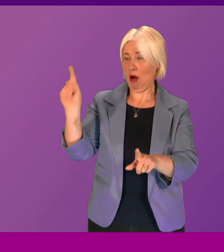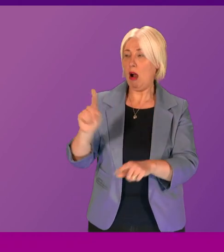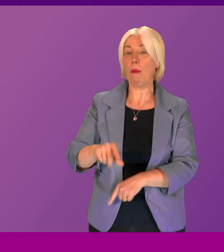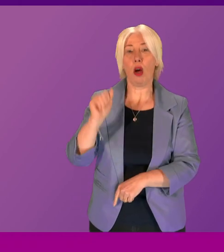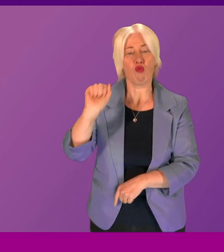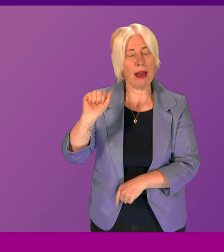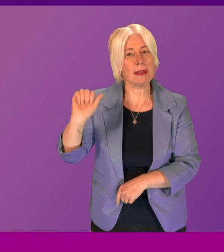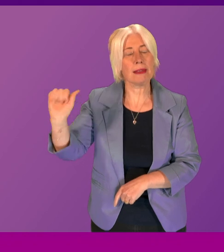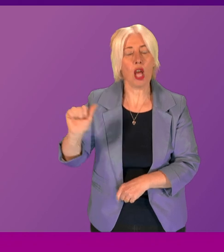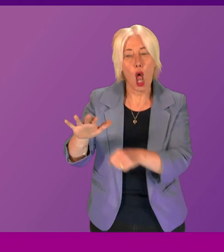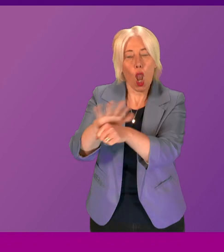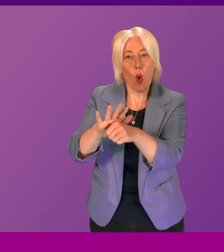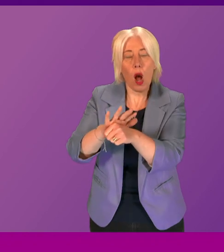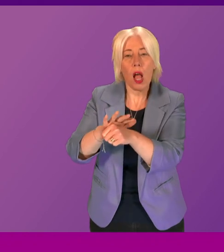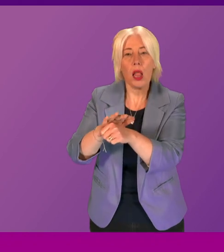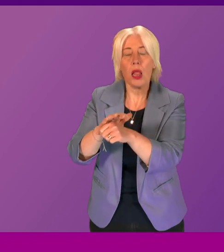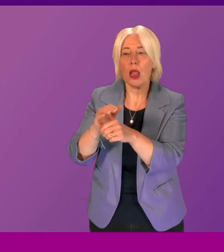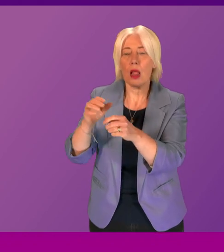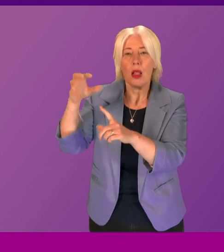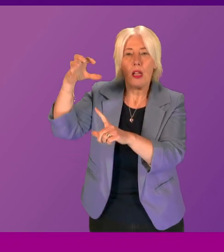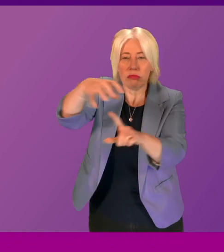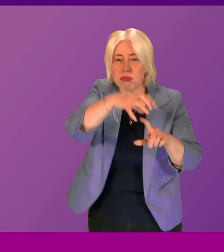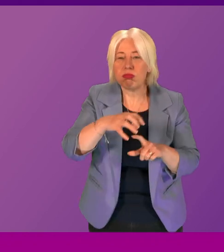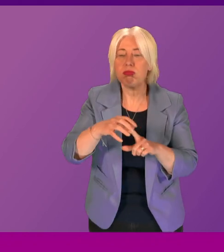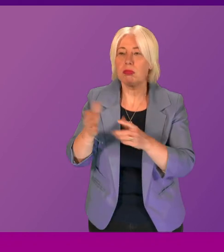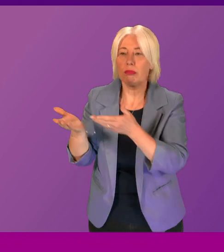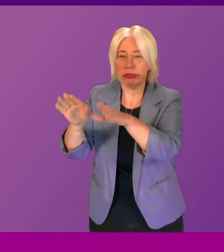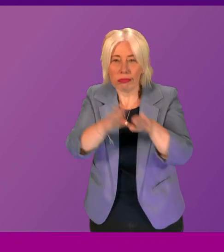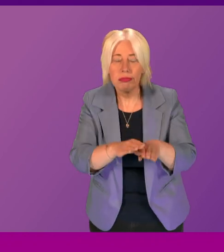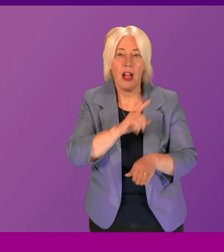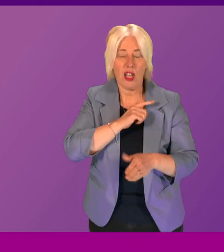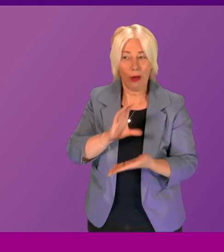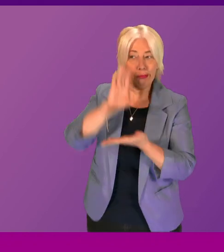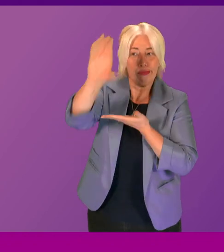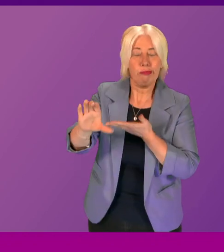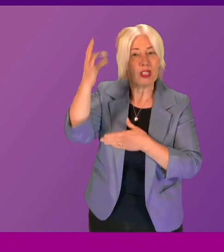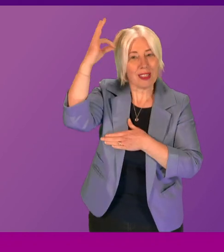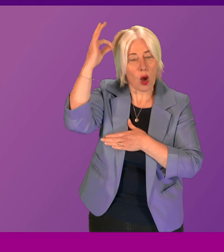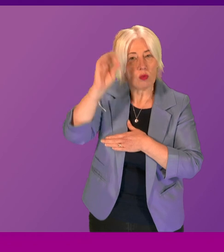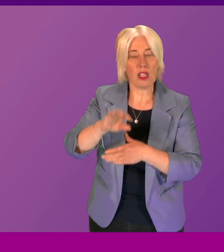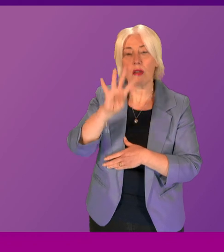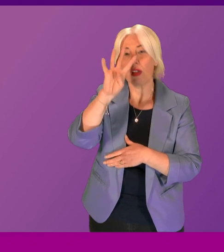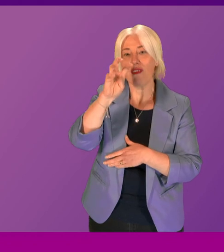That is why the Government is providing local government with record funding of more than £14 billion.